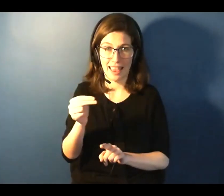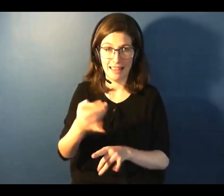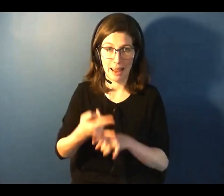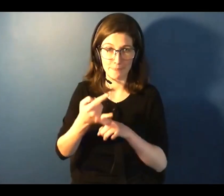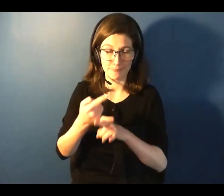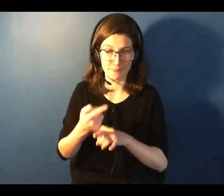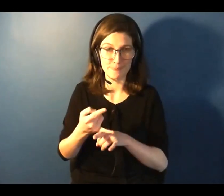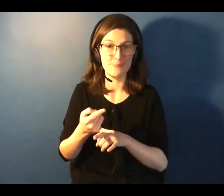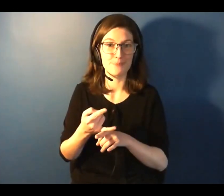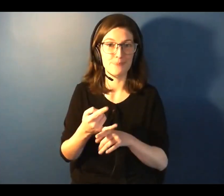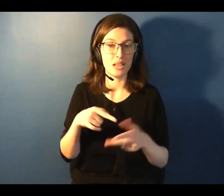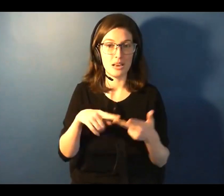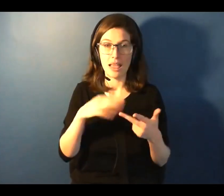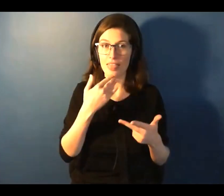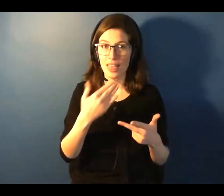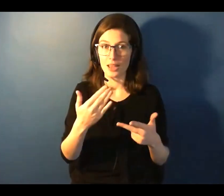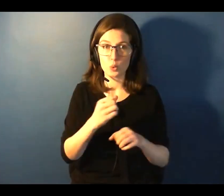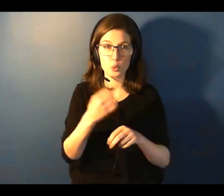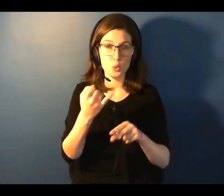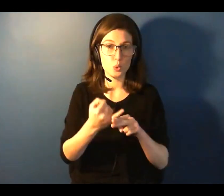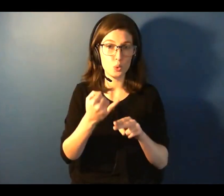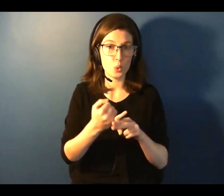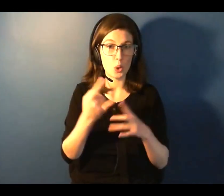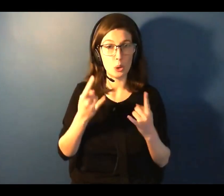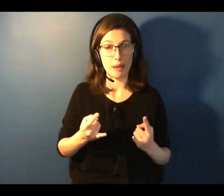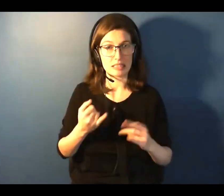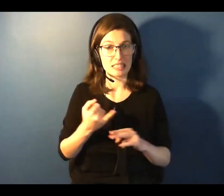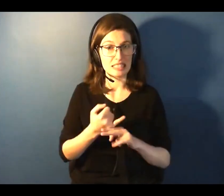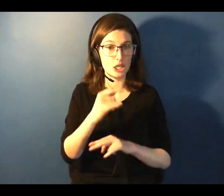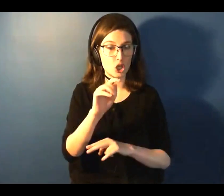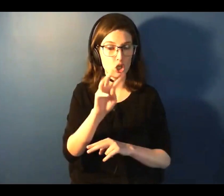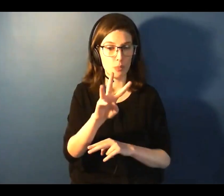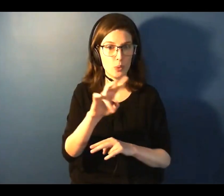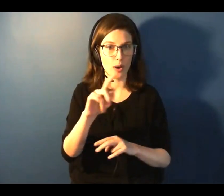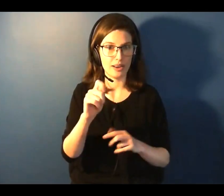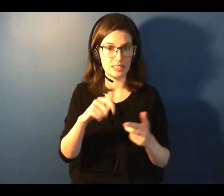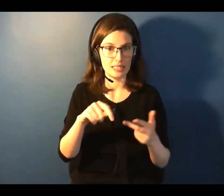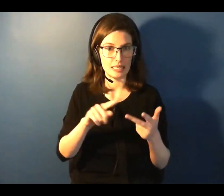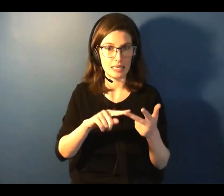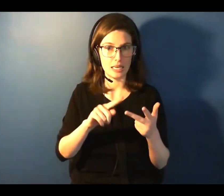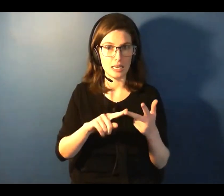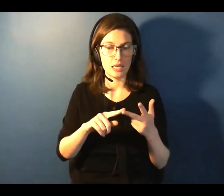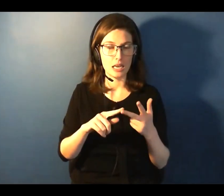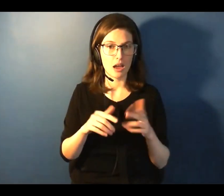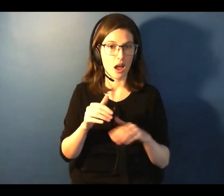at WIT, and our colleague, Hugh Murphy in Maynooth University Library, where the Teresa Deevy archive